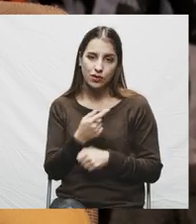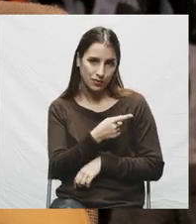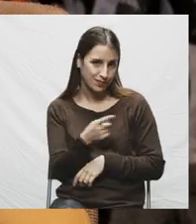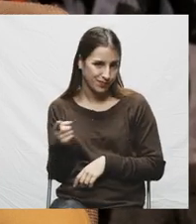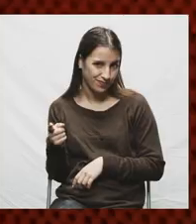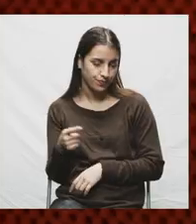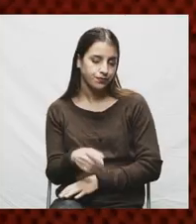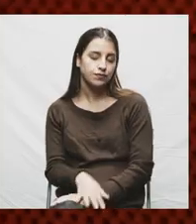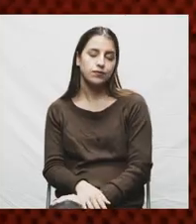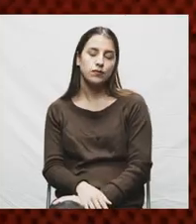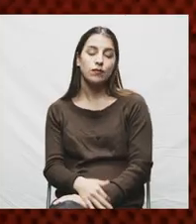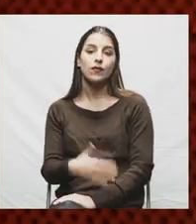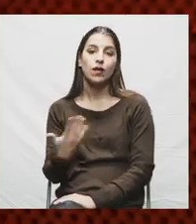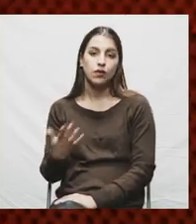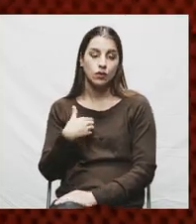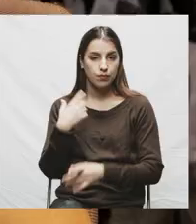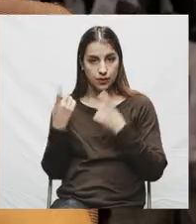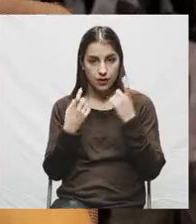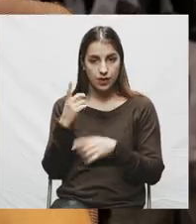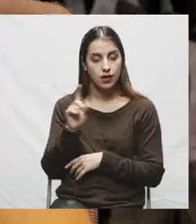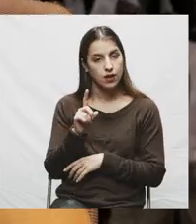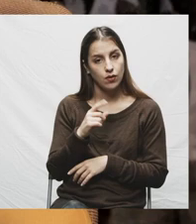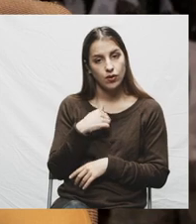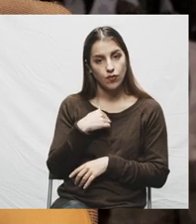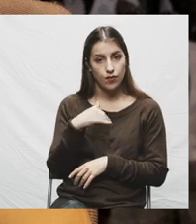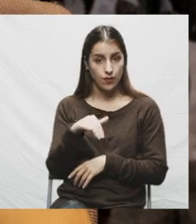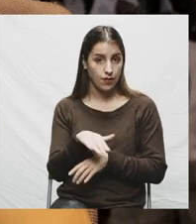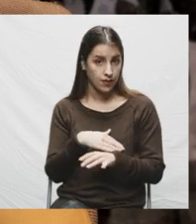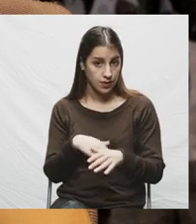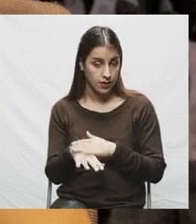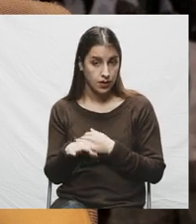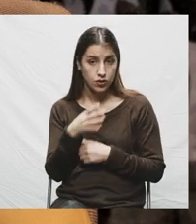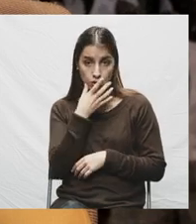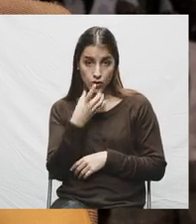In the other performers. — In the other performers. Thus, I thought “I’m going to do a solo to understand this better”